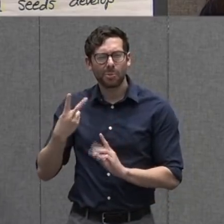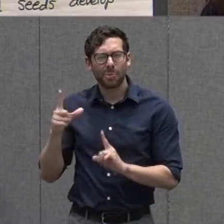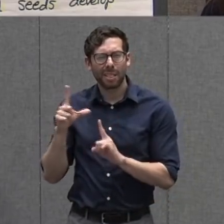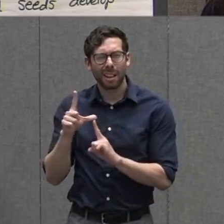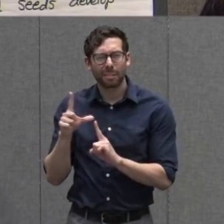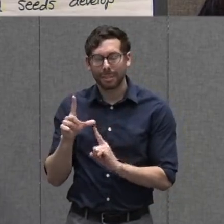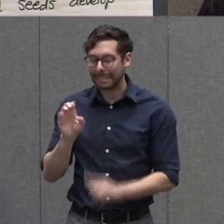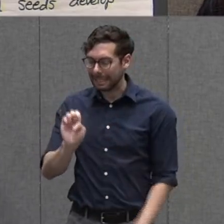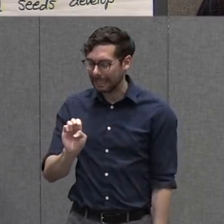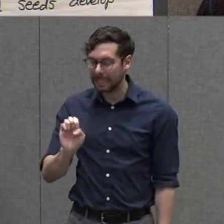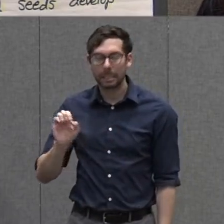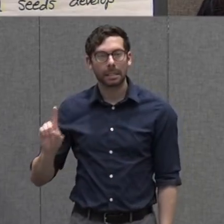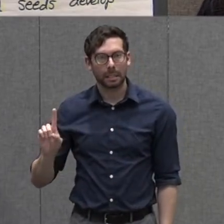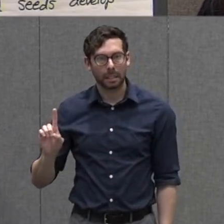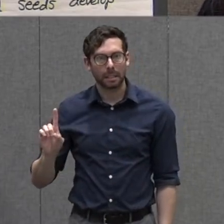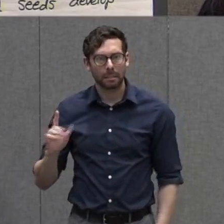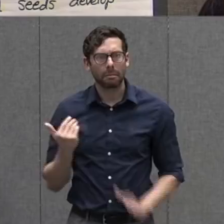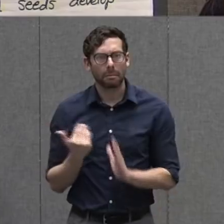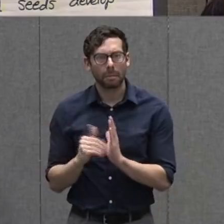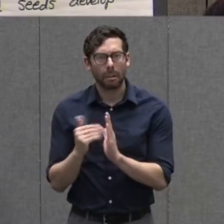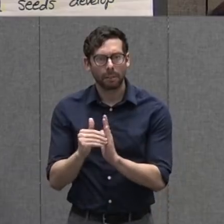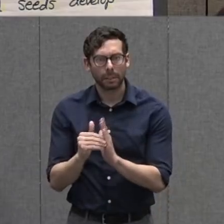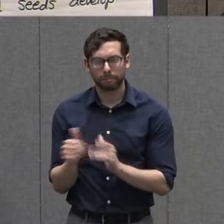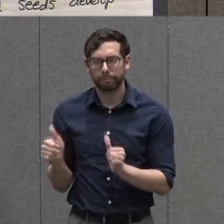and that's because it is a common suffix.